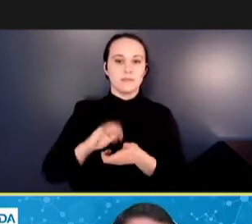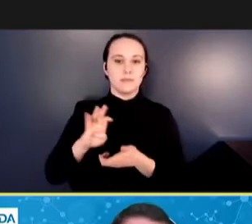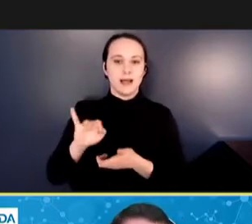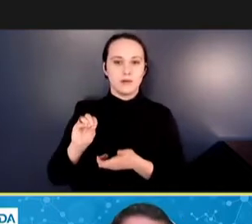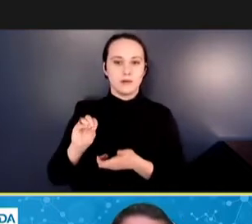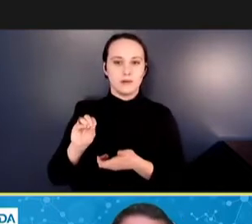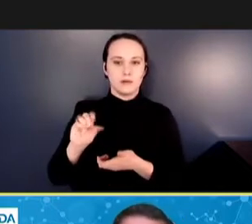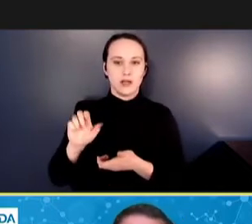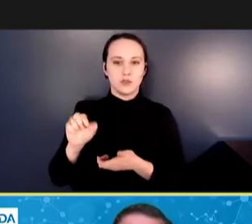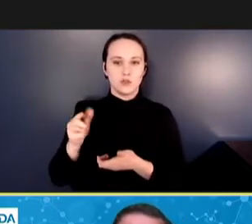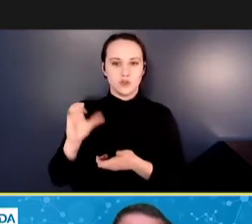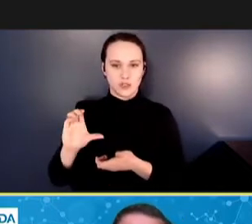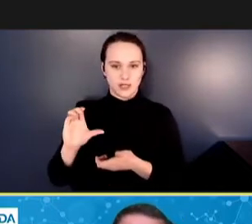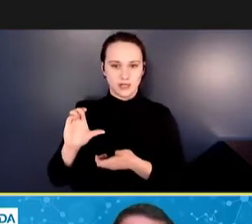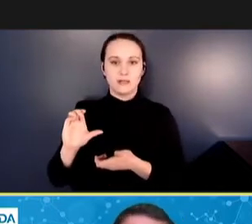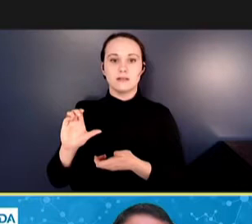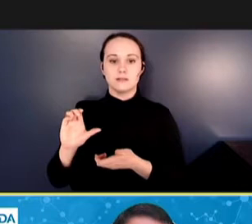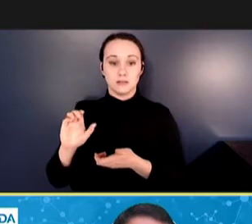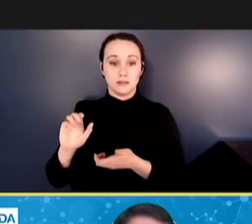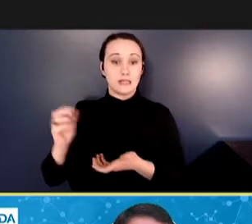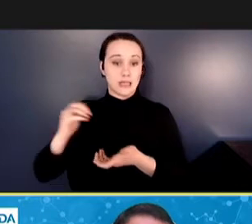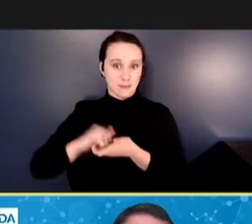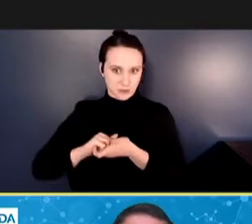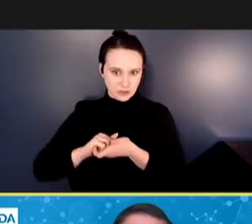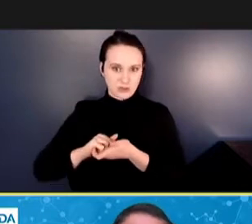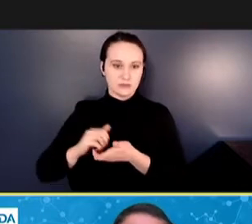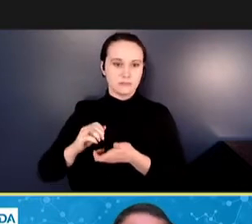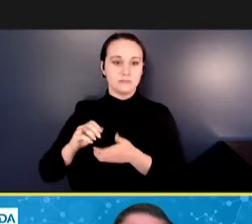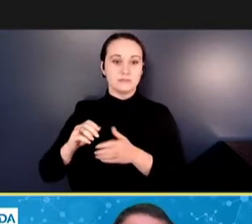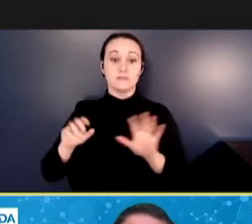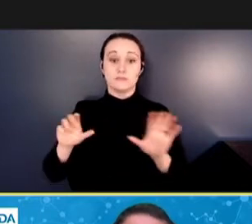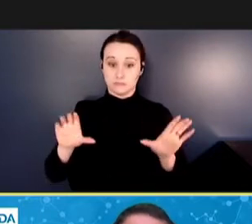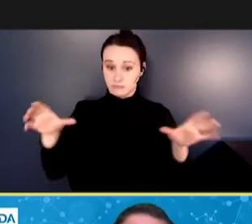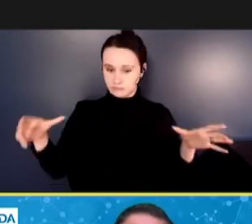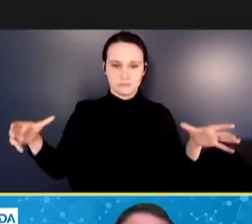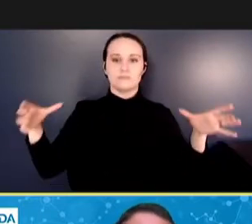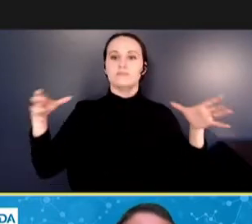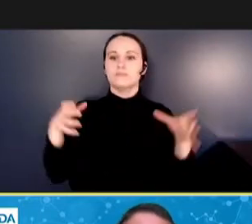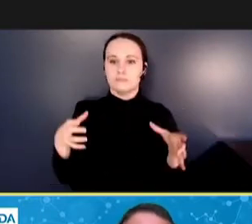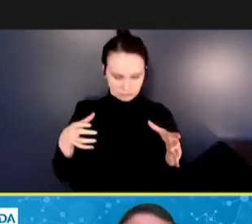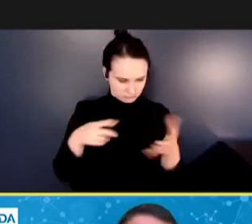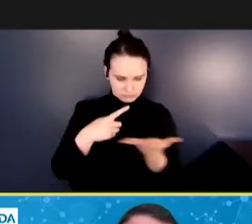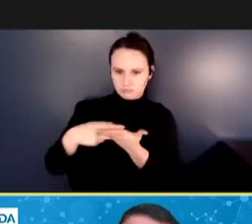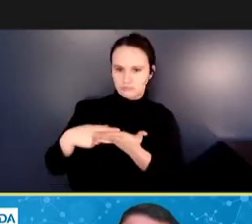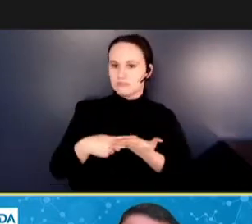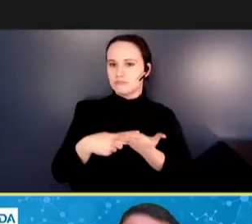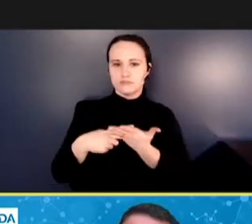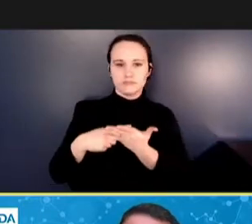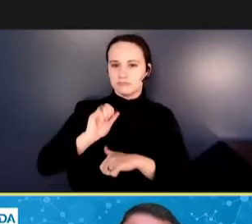CBER, with help from CDRH, are developing a guidance for use of artificial intelligence